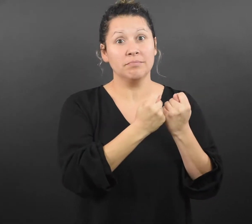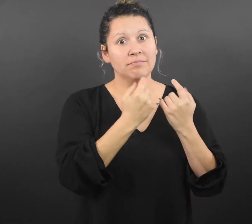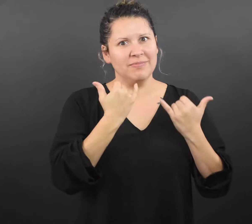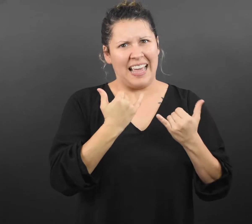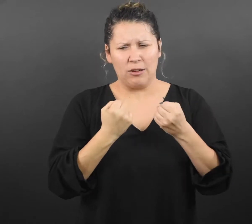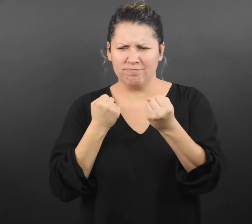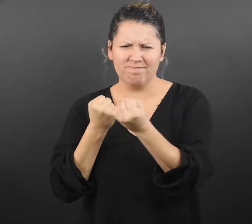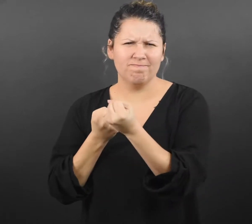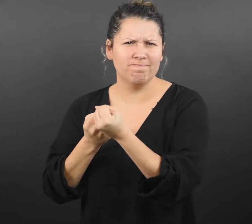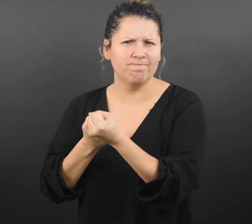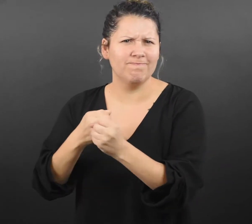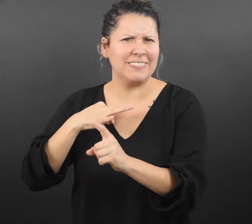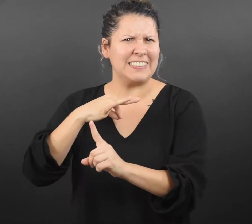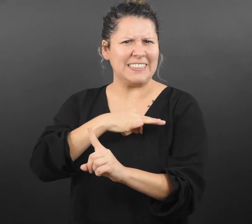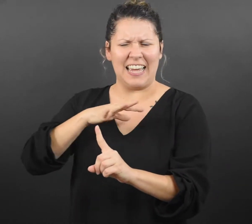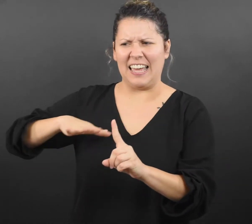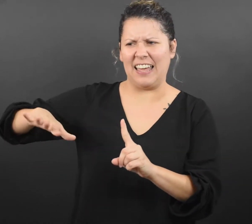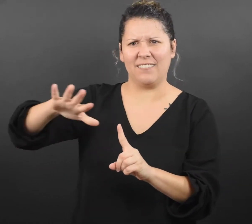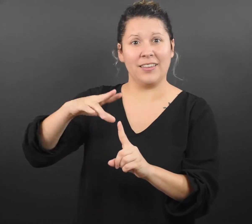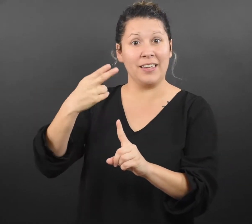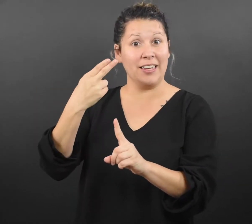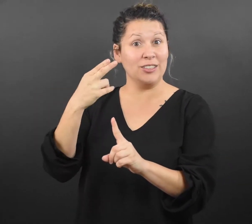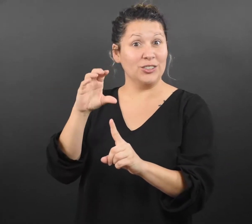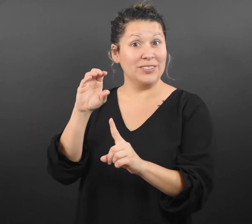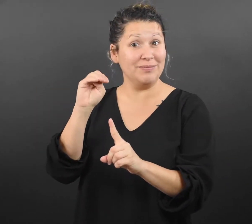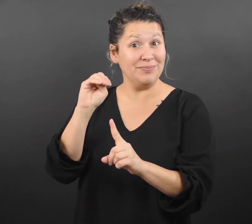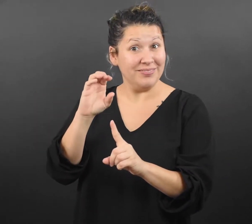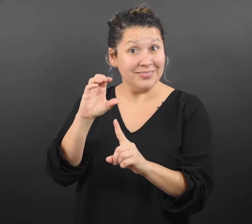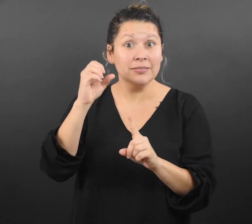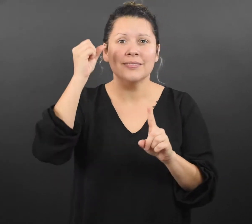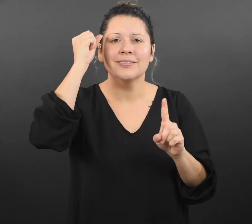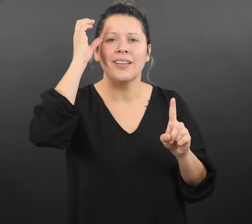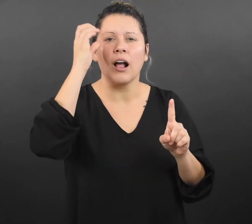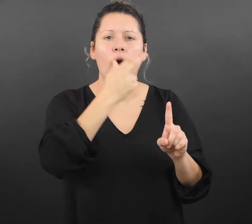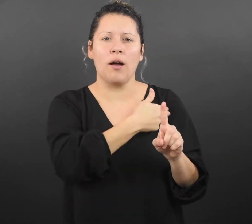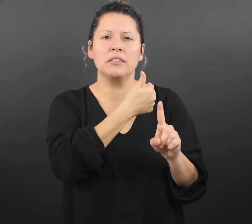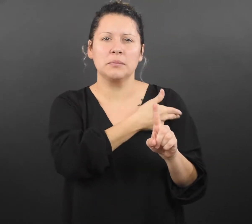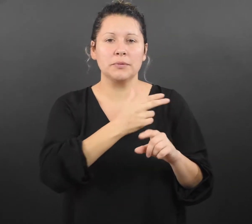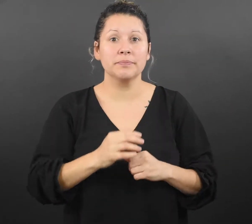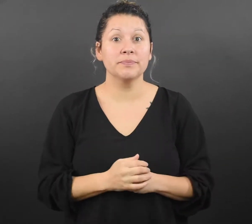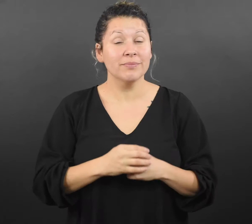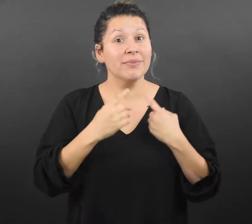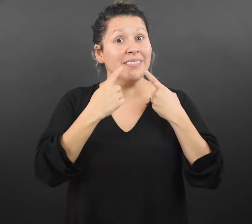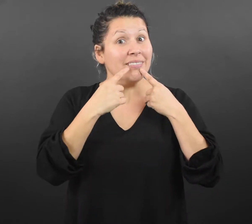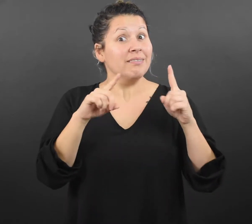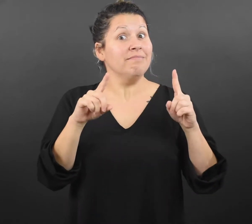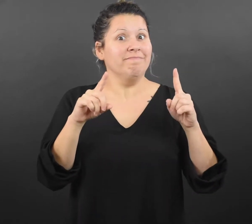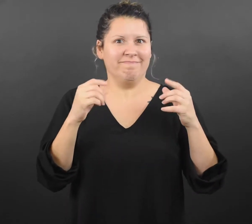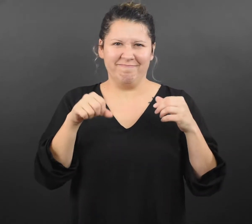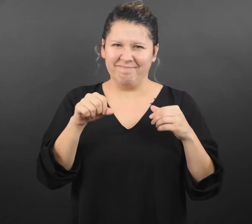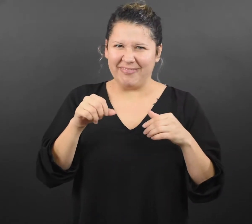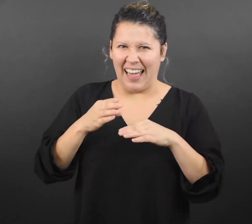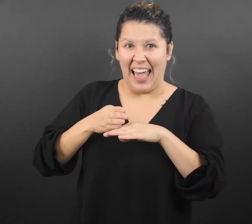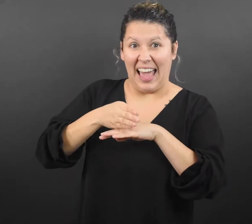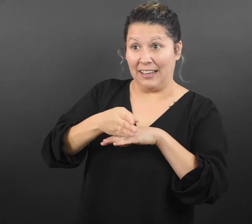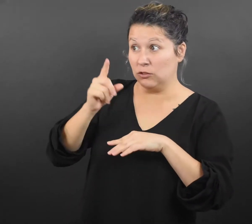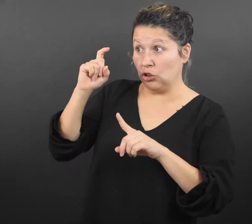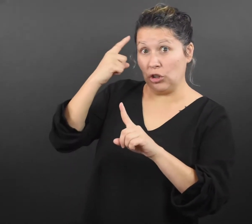at HCMC and St. Cloud Hospital; Announcement comes after Governor asked President Biden